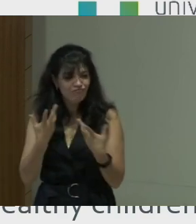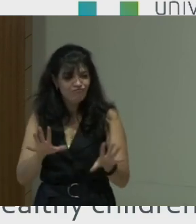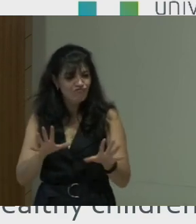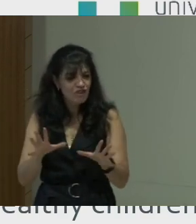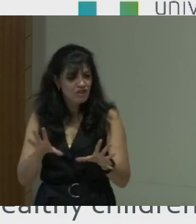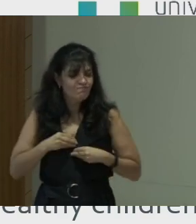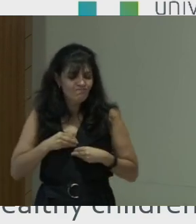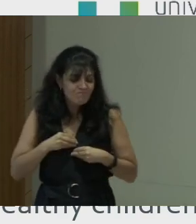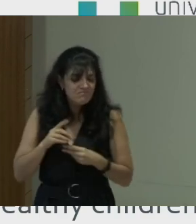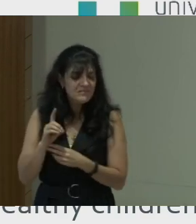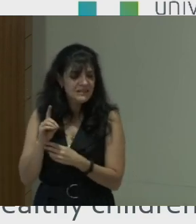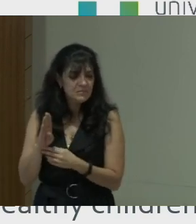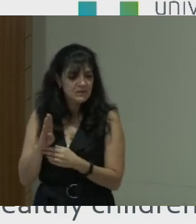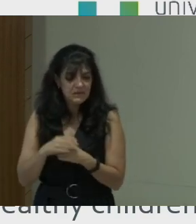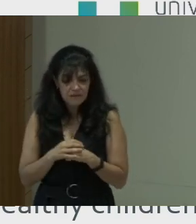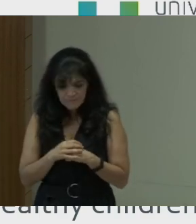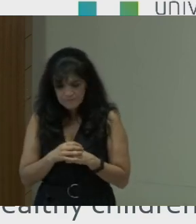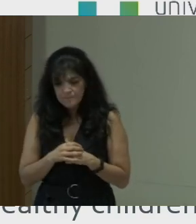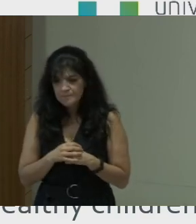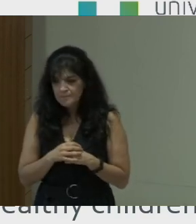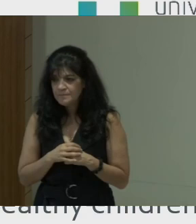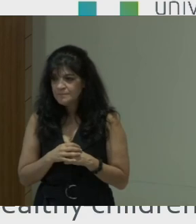We have some available data.